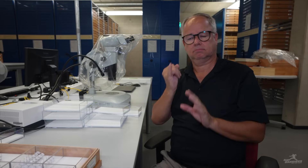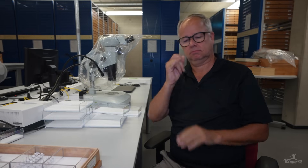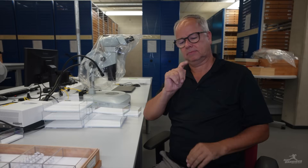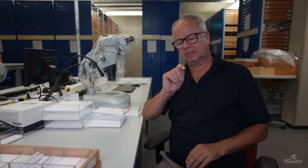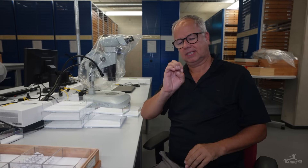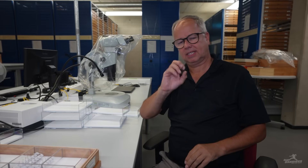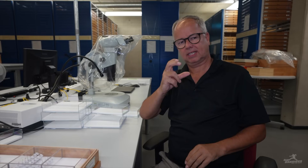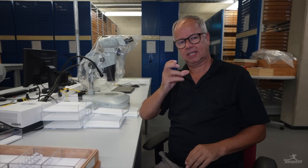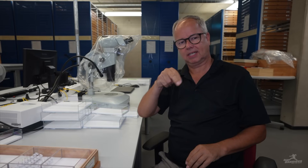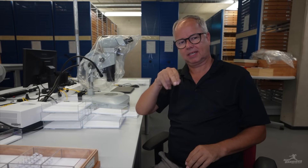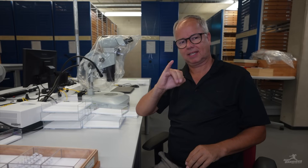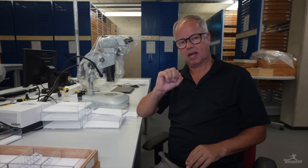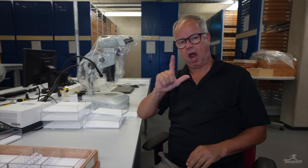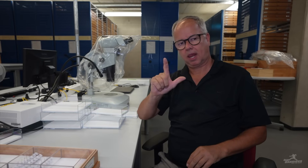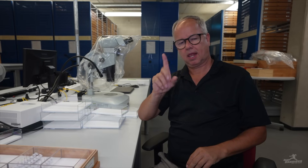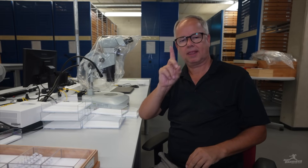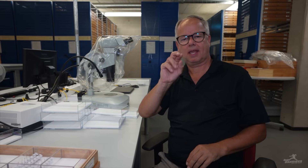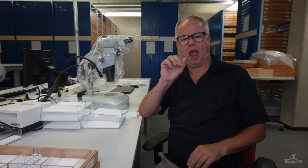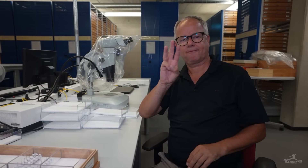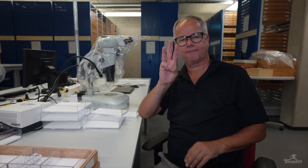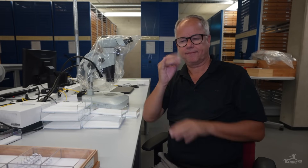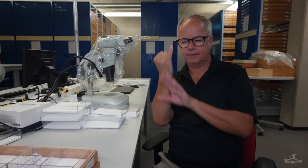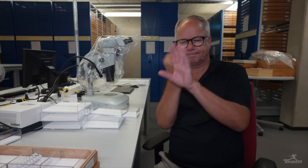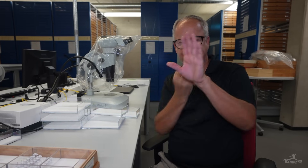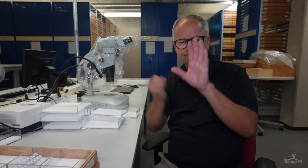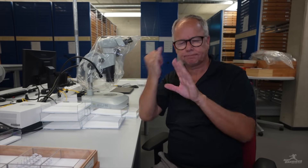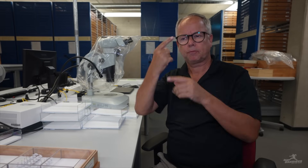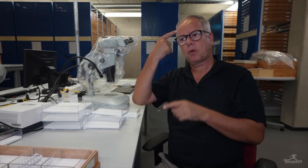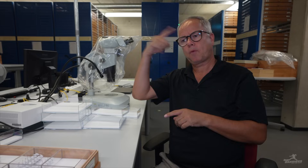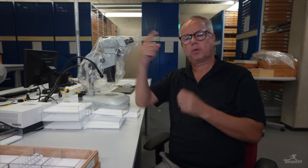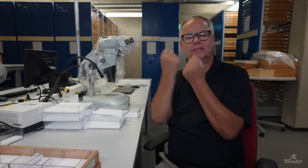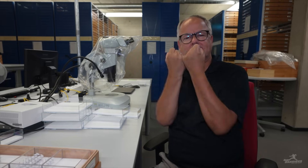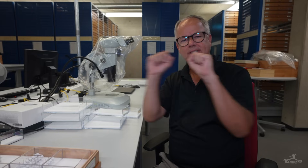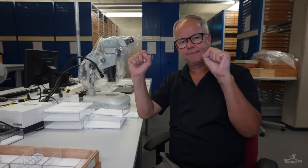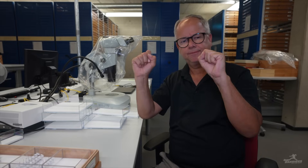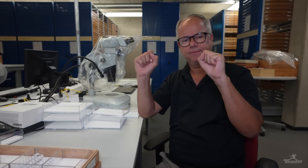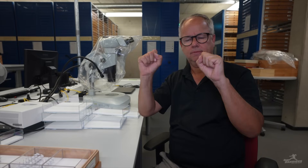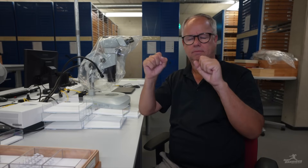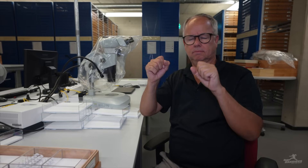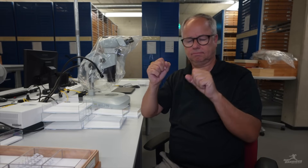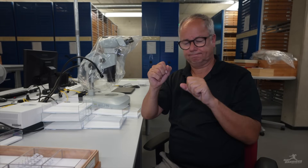a technical draftsman for security.